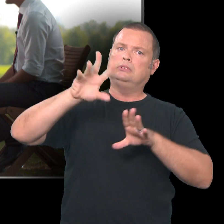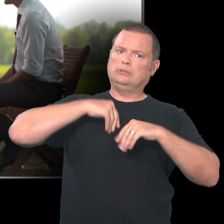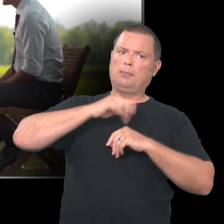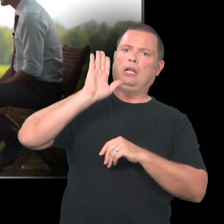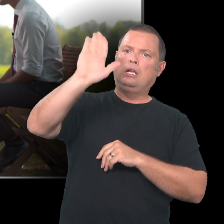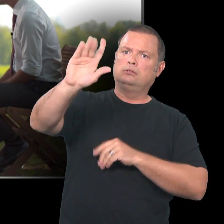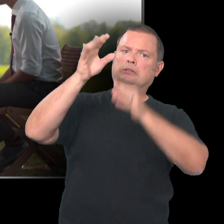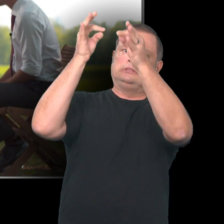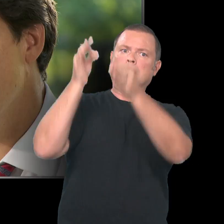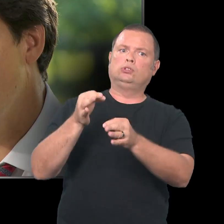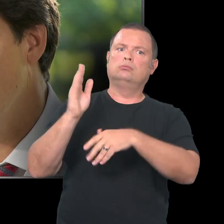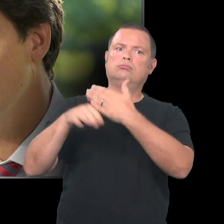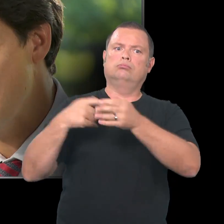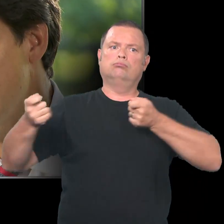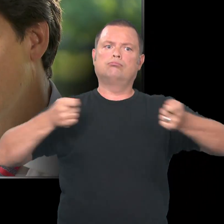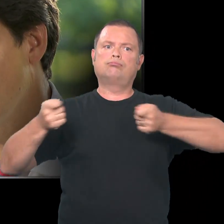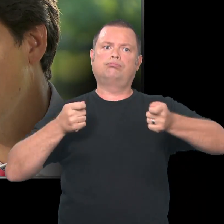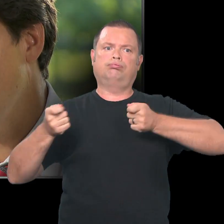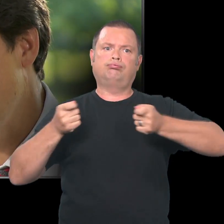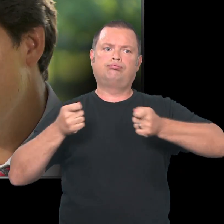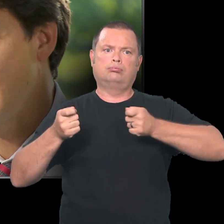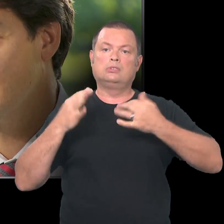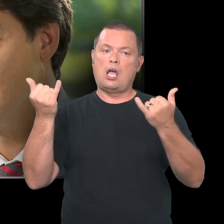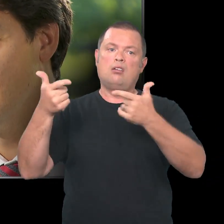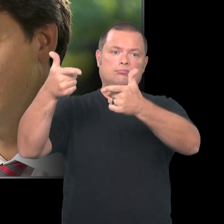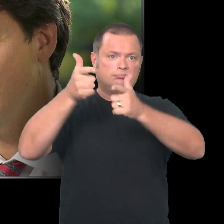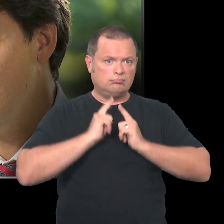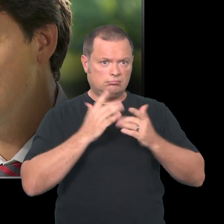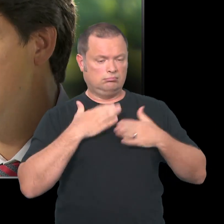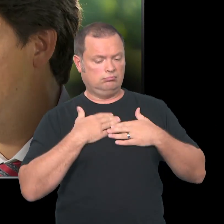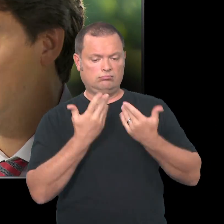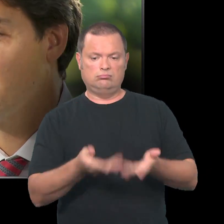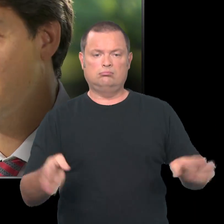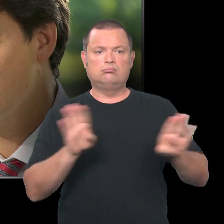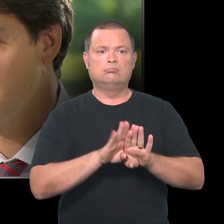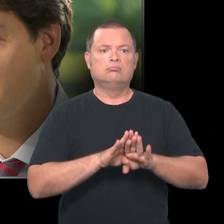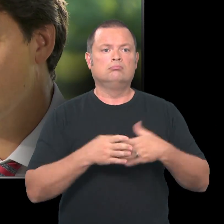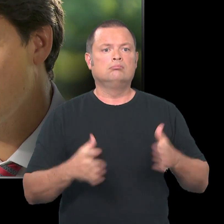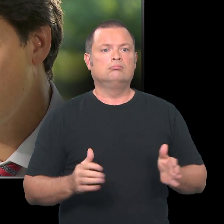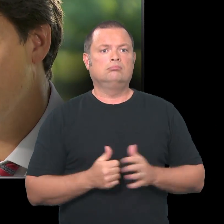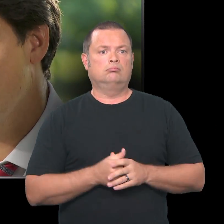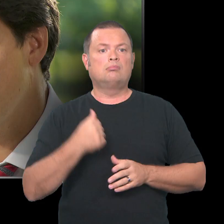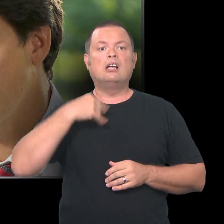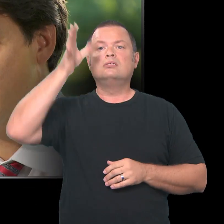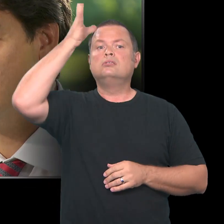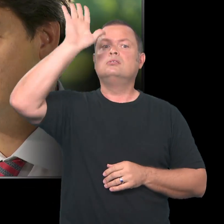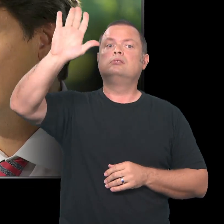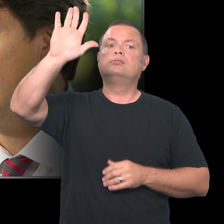Oh yeah, no, no, I recognize that. And I think I actually quite like the symmetry of me being the one who ends that.